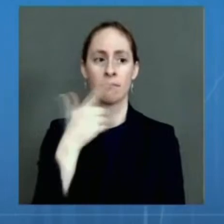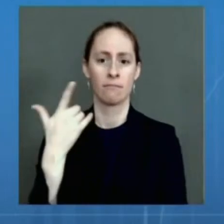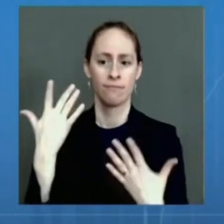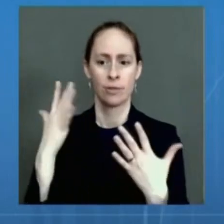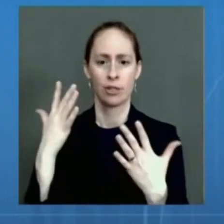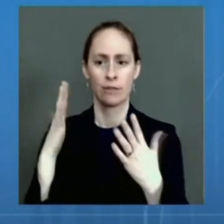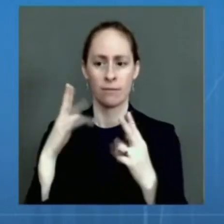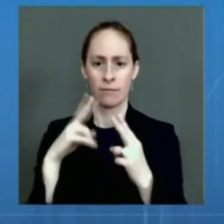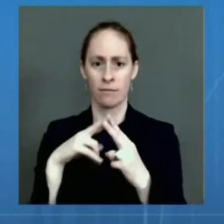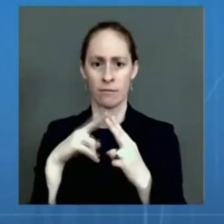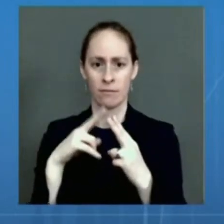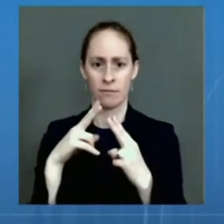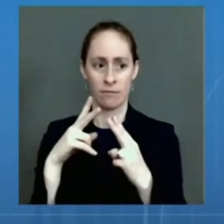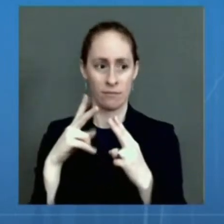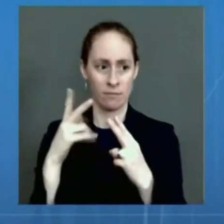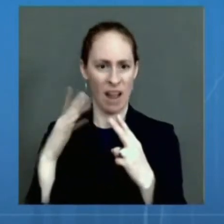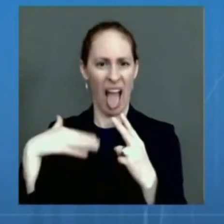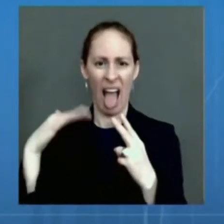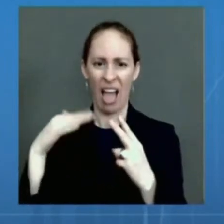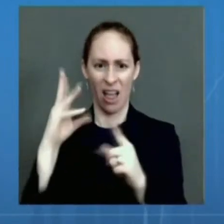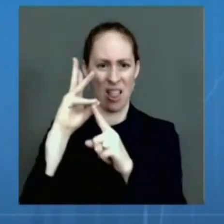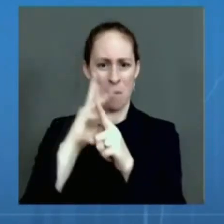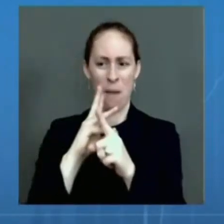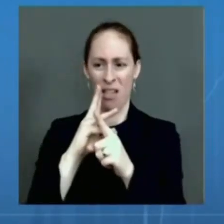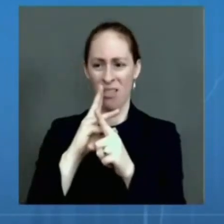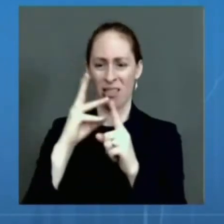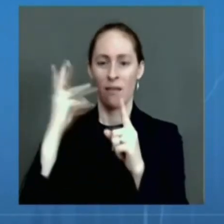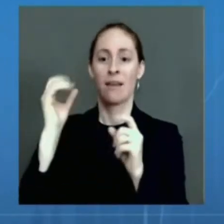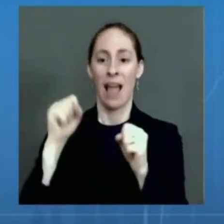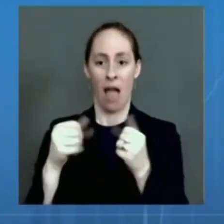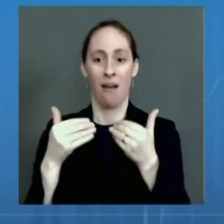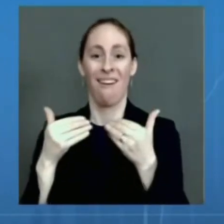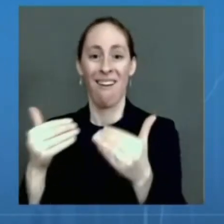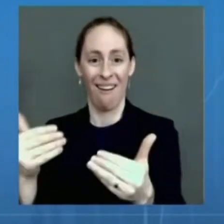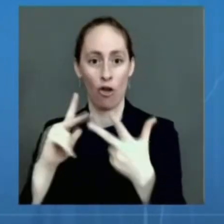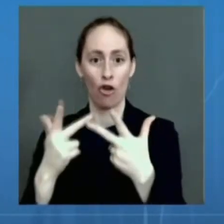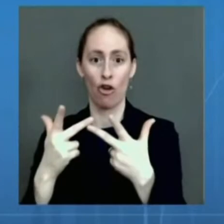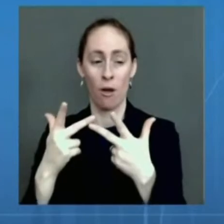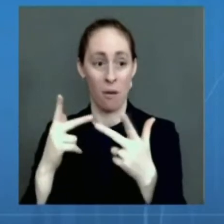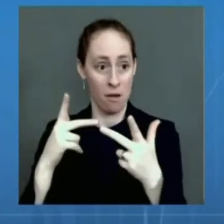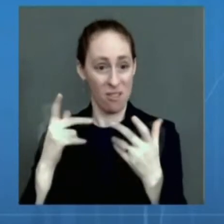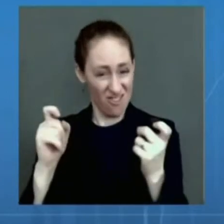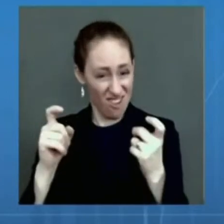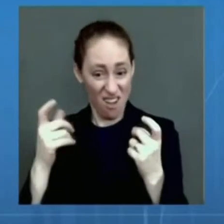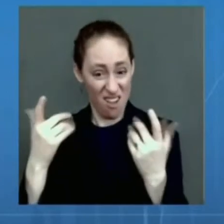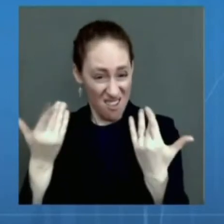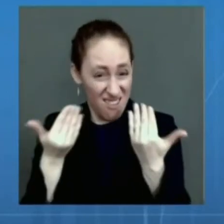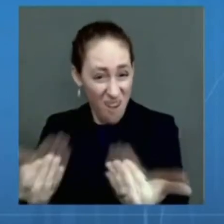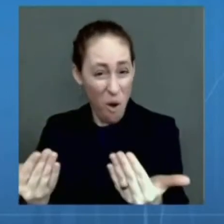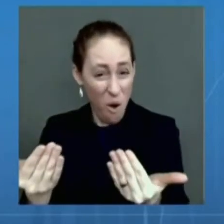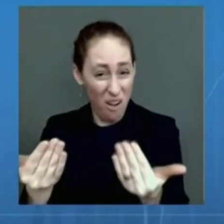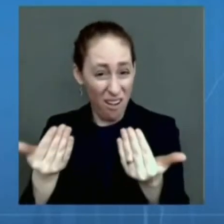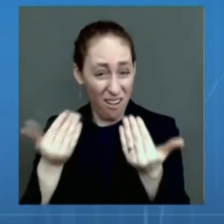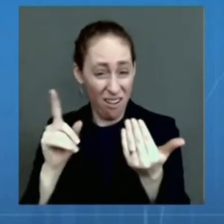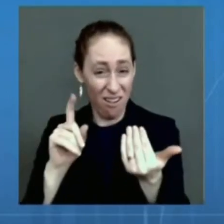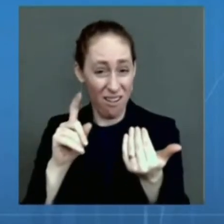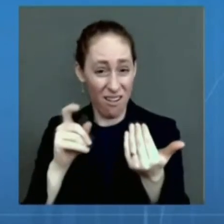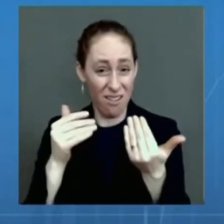AGAINST OMICRON AND GET BOOSTED SOONER THAN SIX MONTHS AND MY SECOND QUESTION ON OUR BOOSTER RATE STILL BEING VERY LOW ONLY